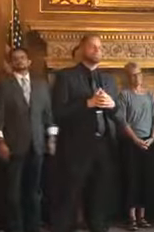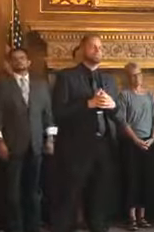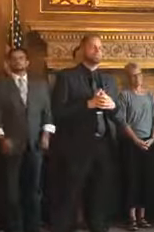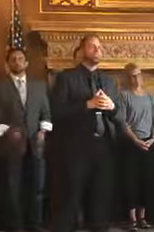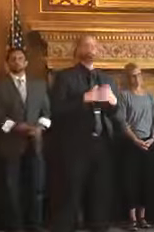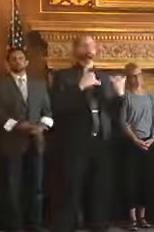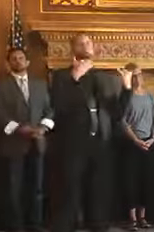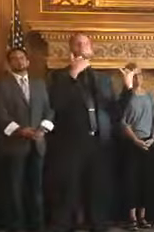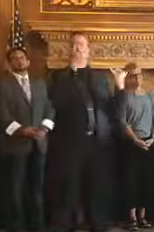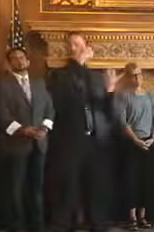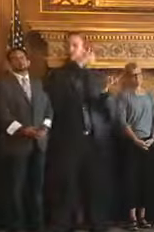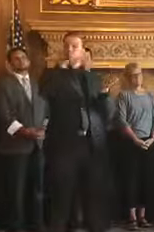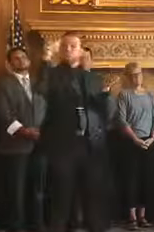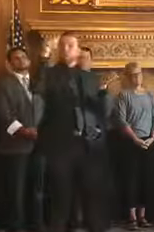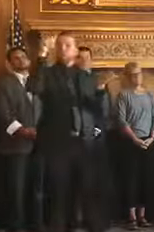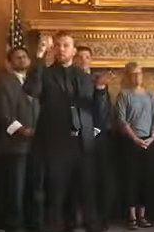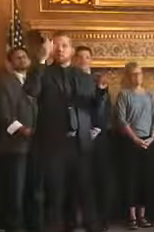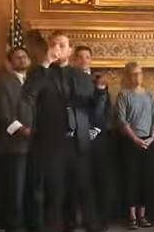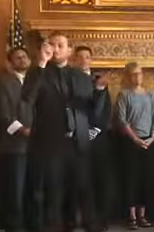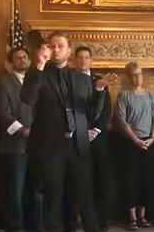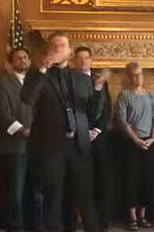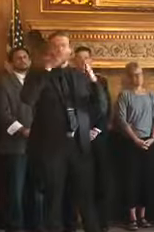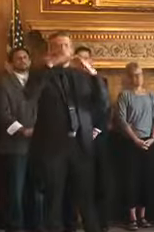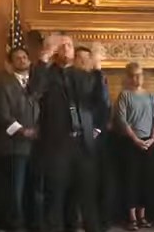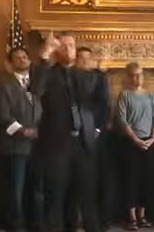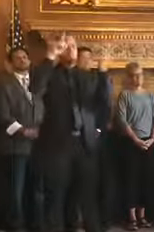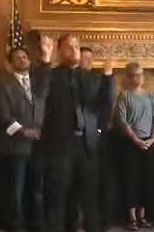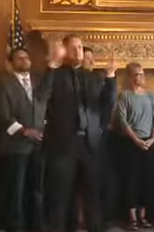or audience members. And if not, great, thank you very much.